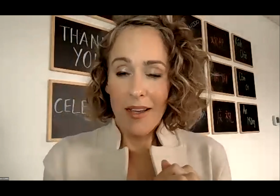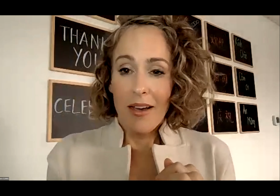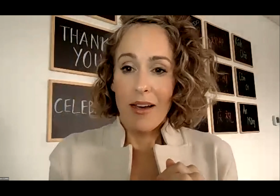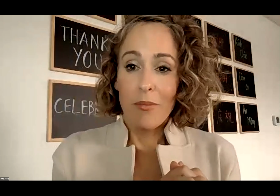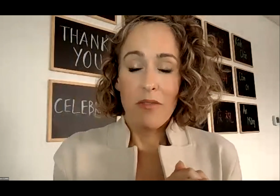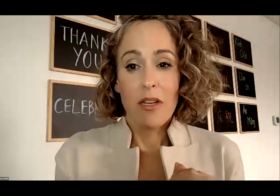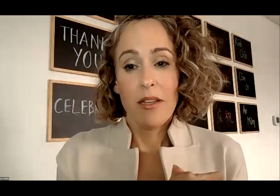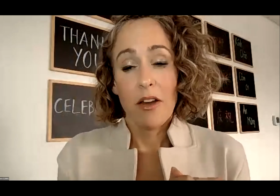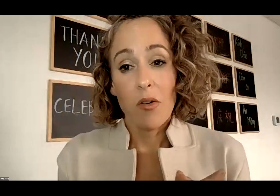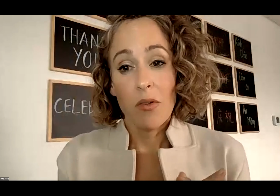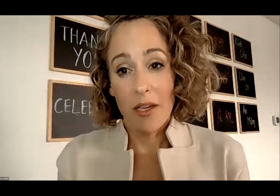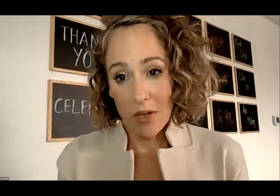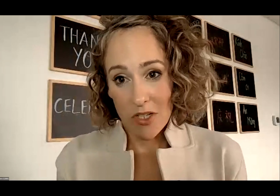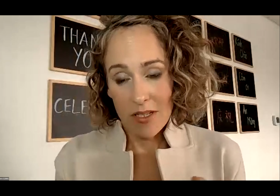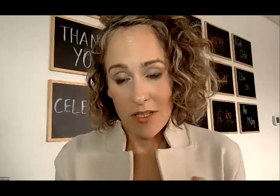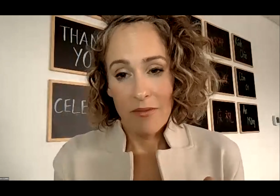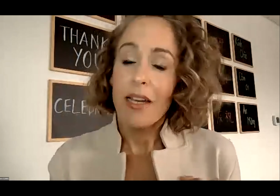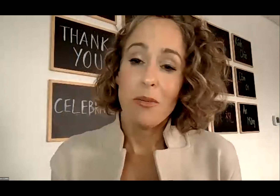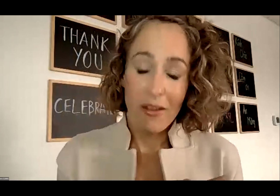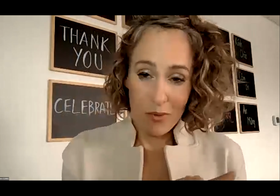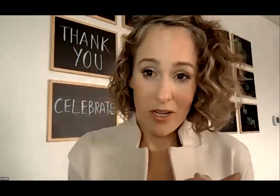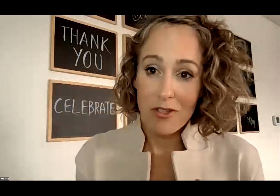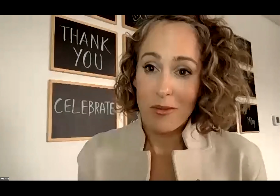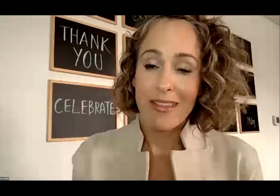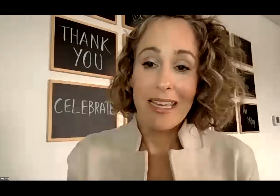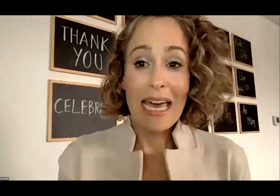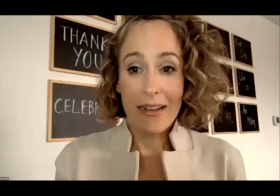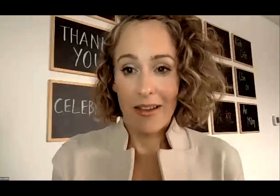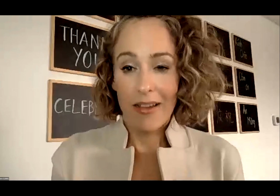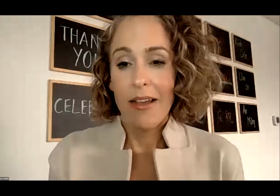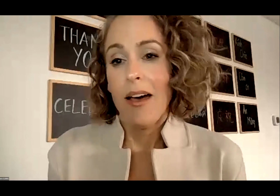even in their own languages. In fact, you might want to assume that they cannot.